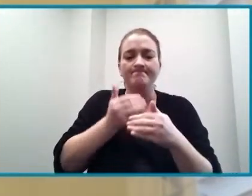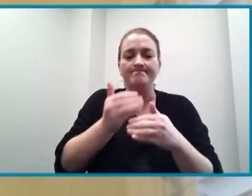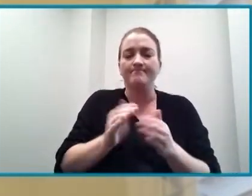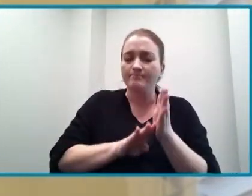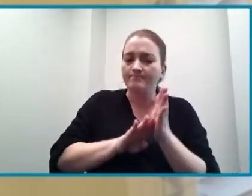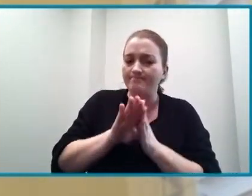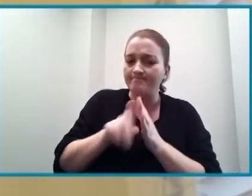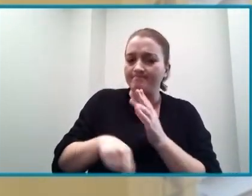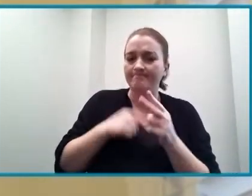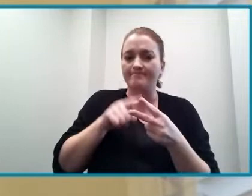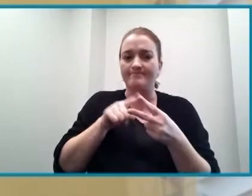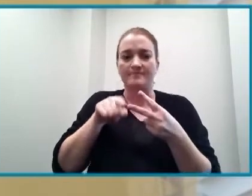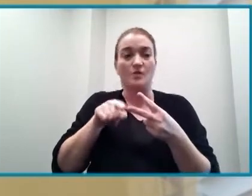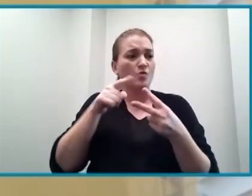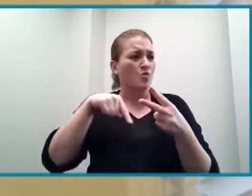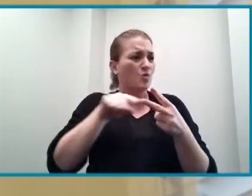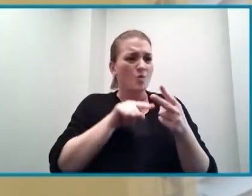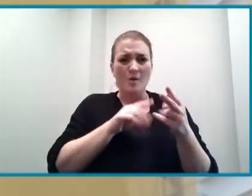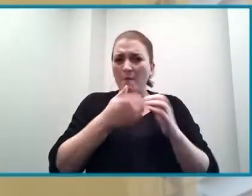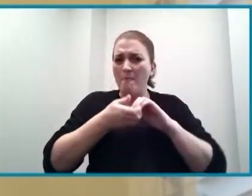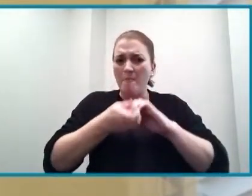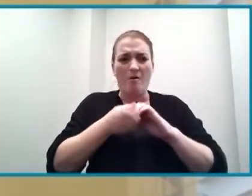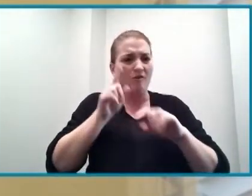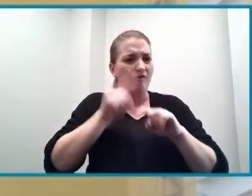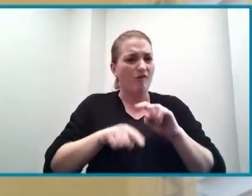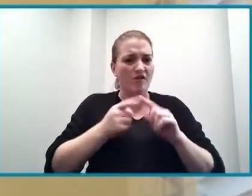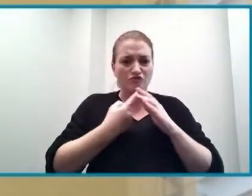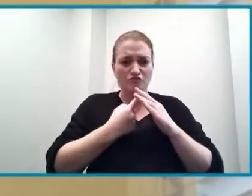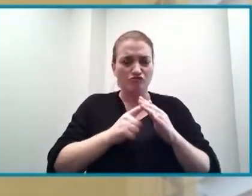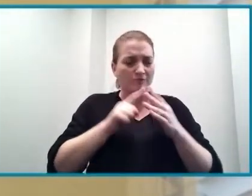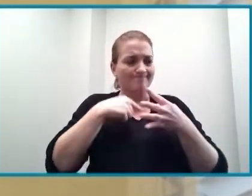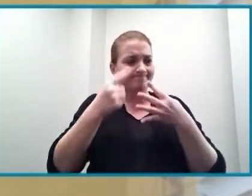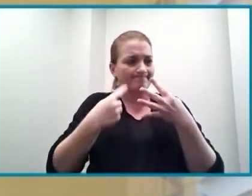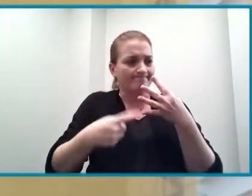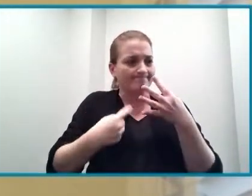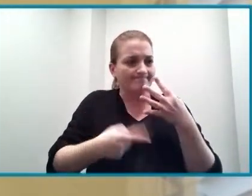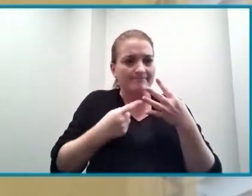able to implement program activities and serve the target population without these partnerships.